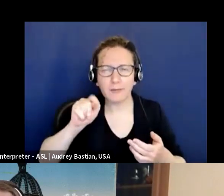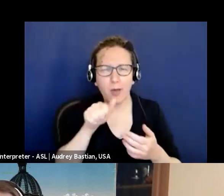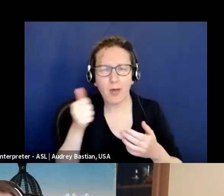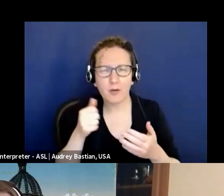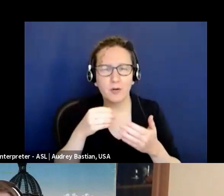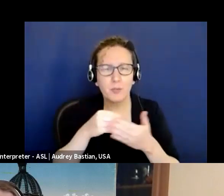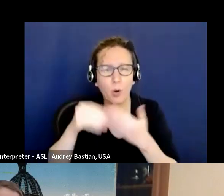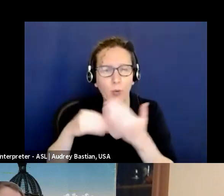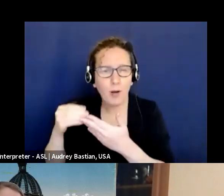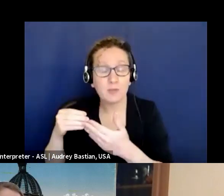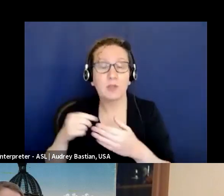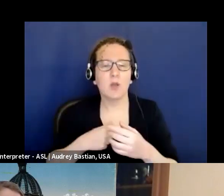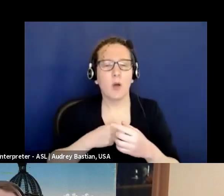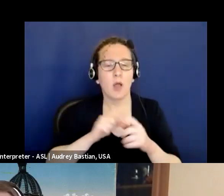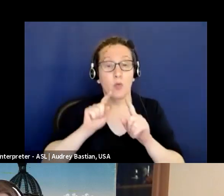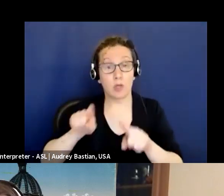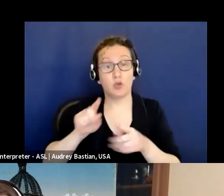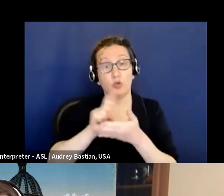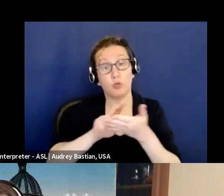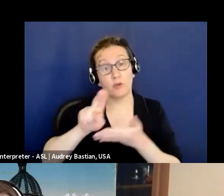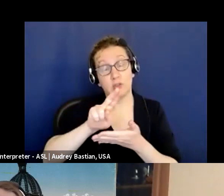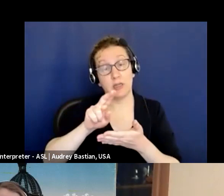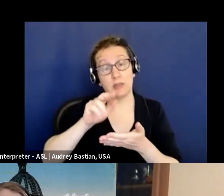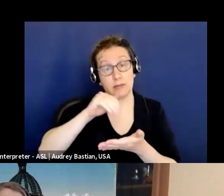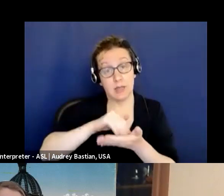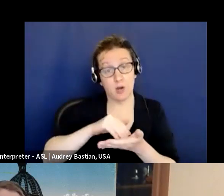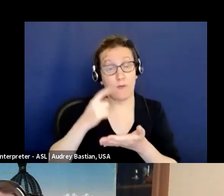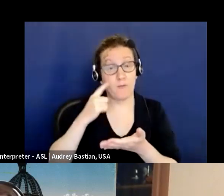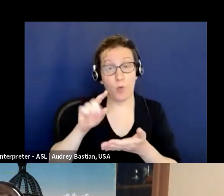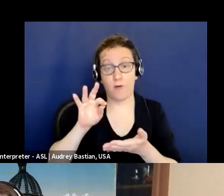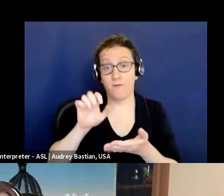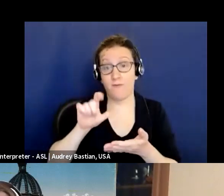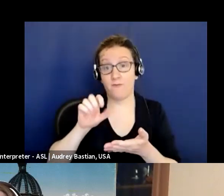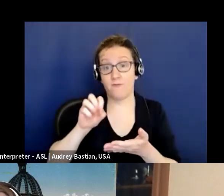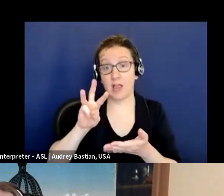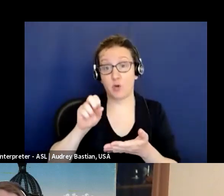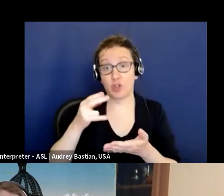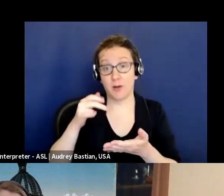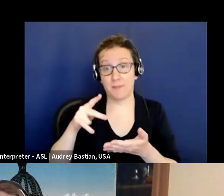university's center for fellowships, which every university in the U.S. has one. I definitely